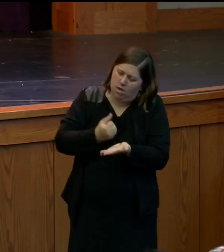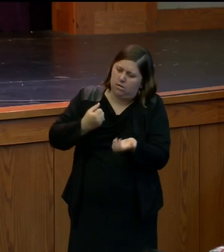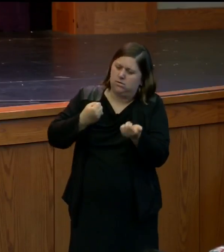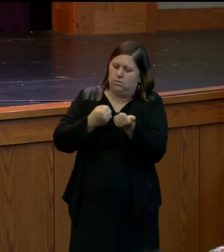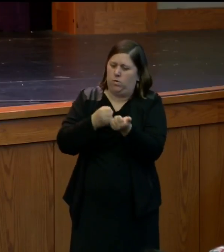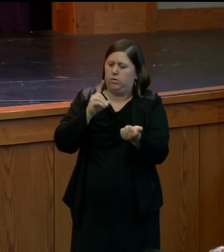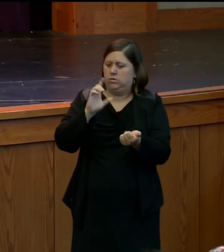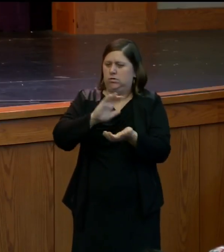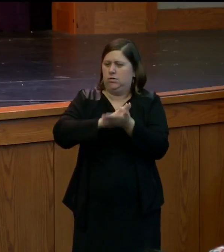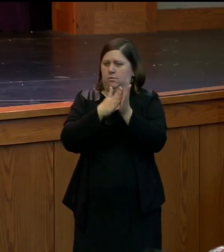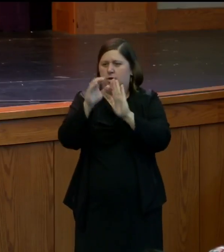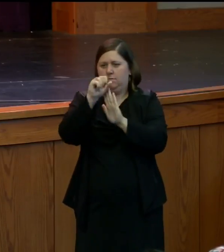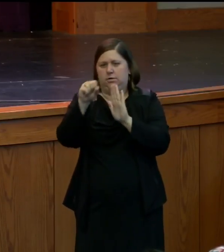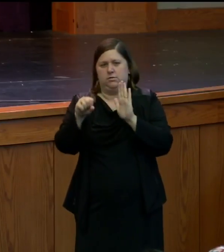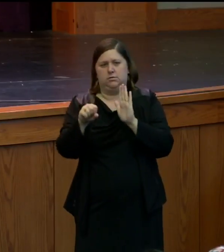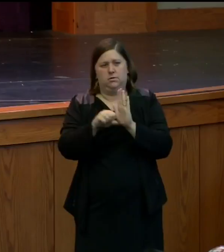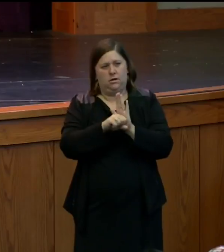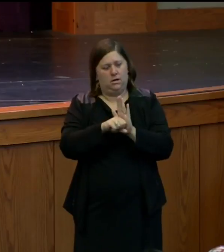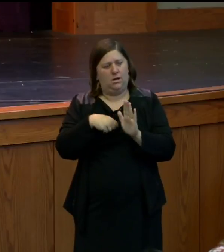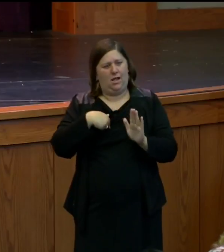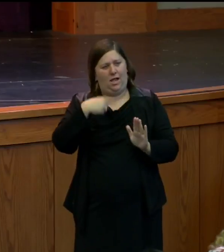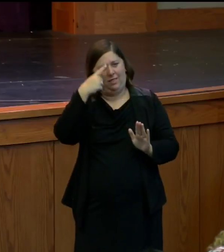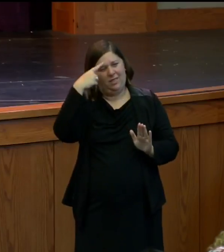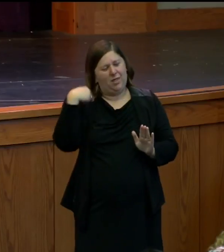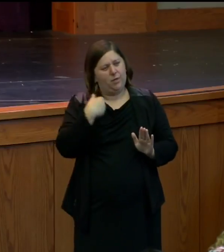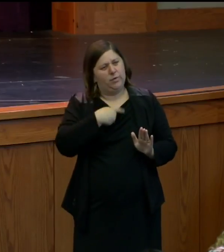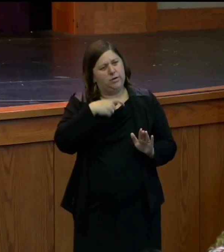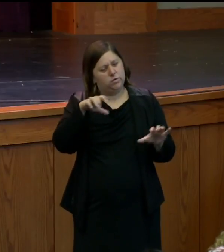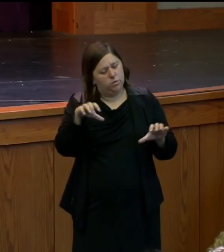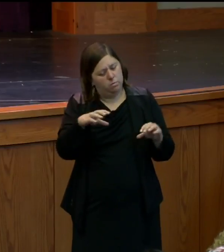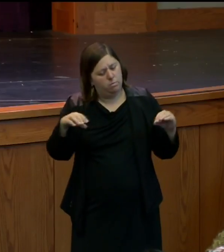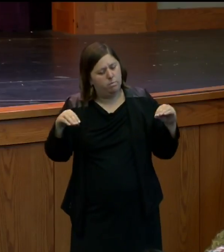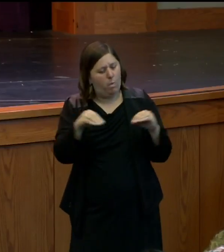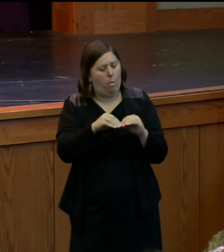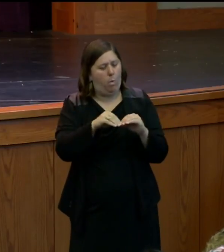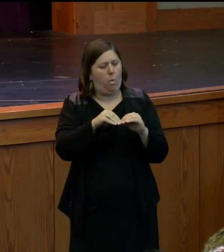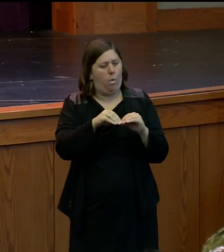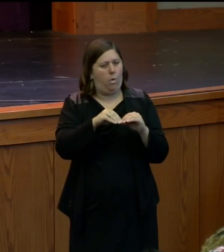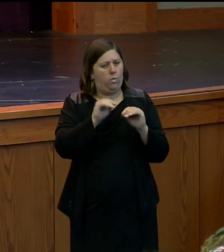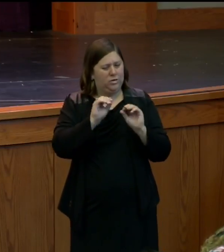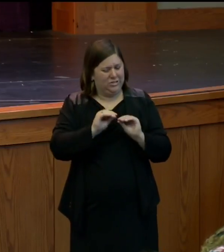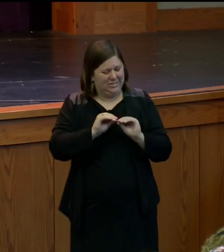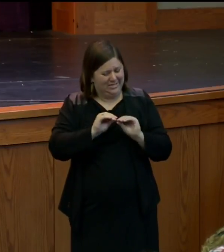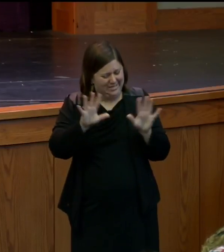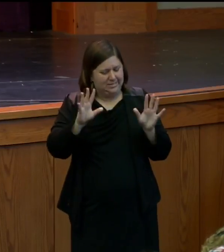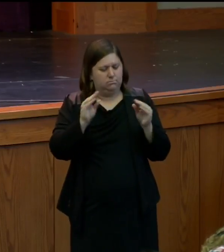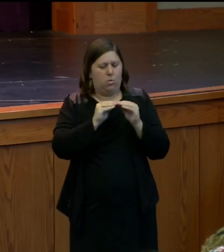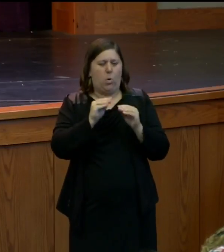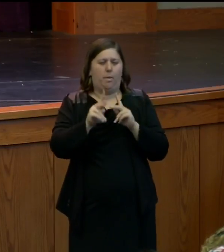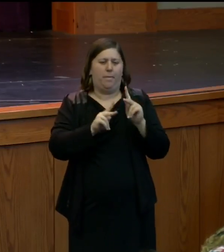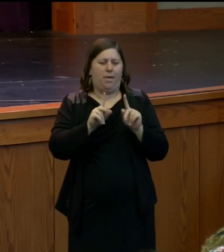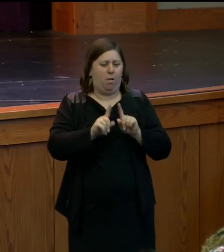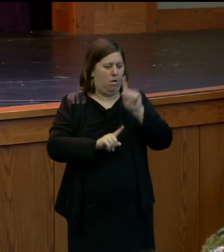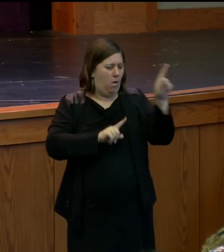I THINK WE SHOULD DO MORE. WE SHOULD SEND MORE PEOPLE OUT EVEN THOUGH YOUR FEELINGS WILL